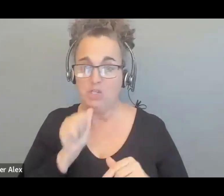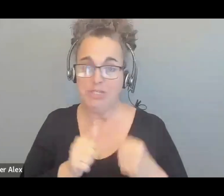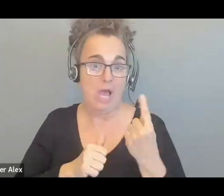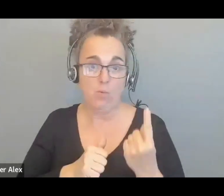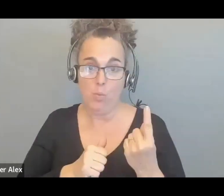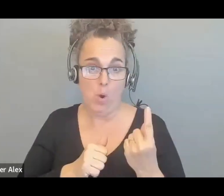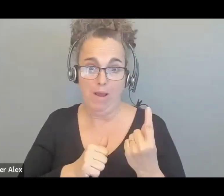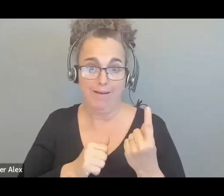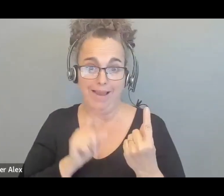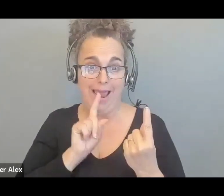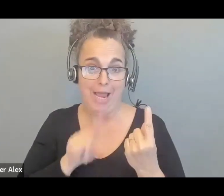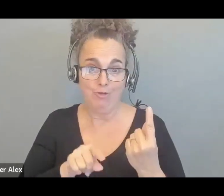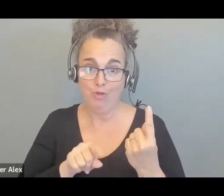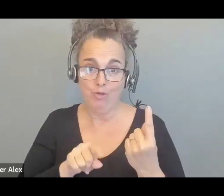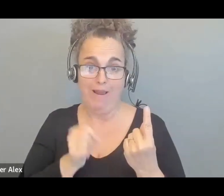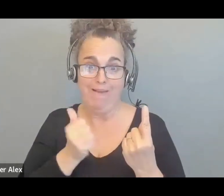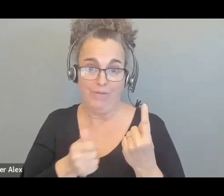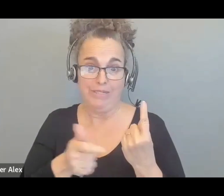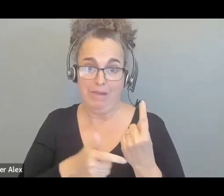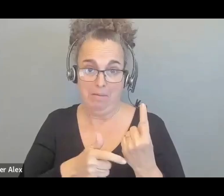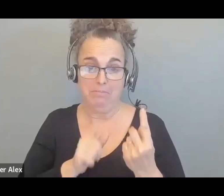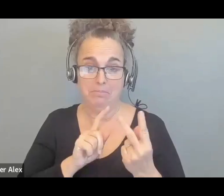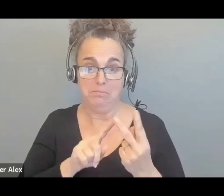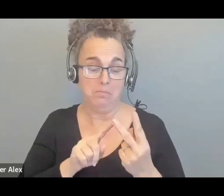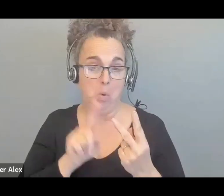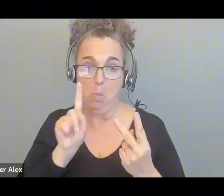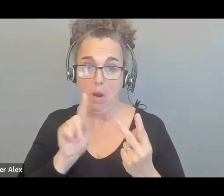there's not one approach.